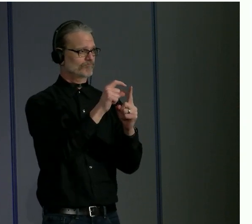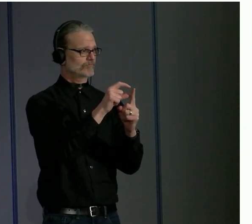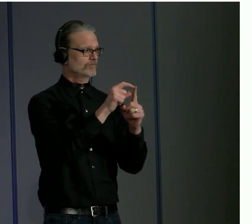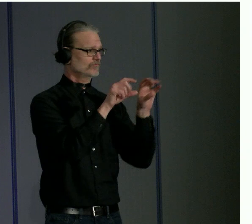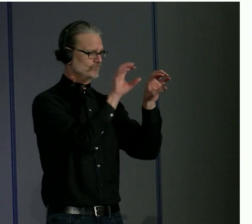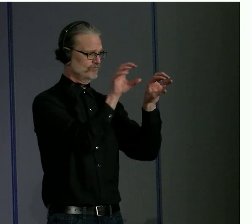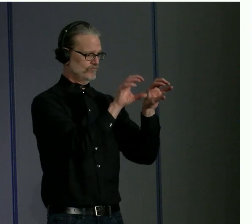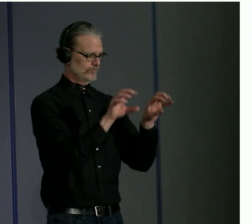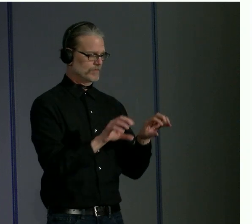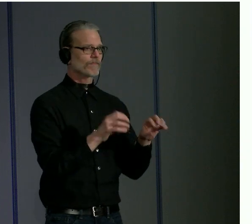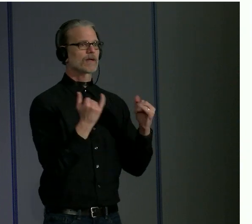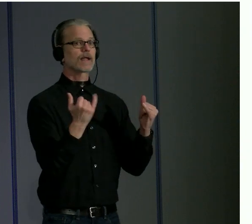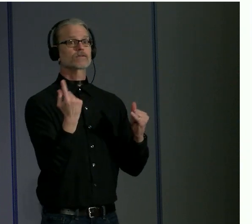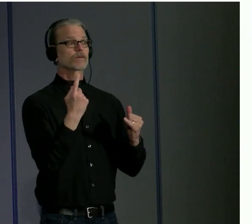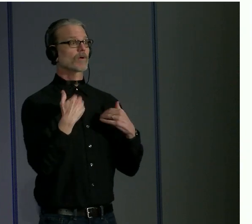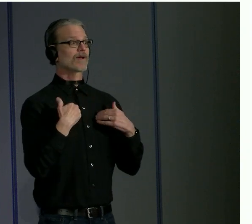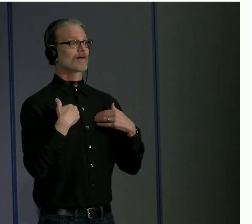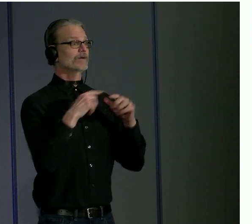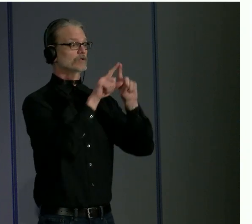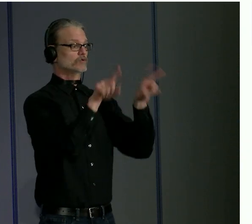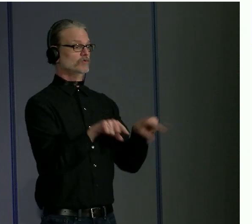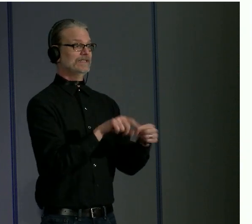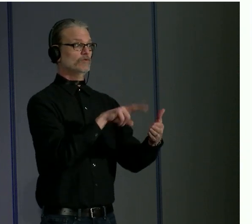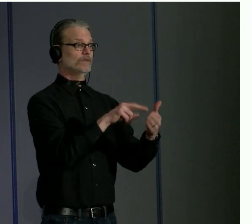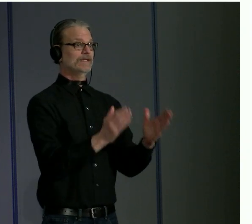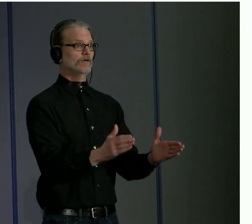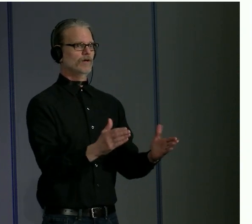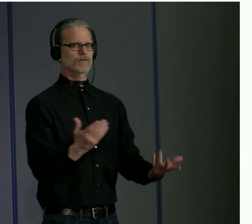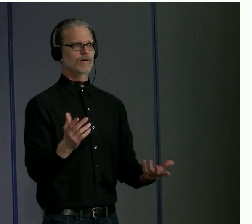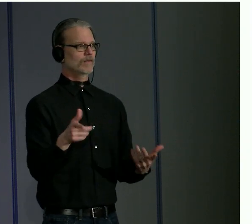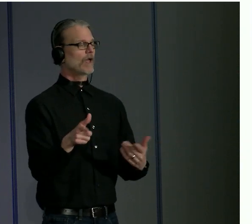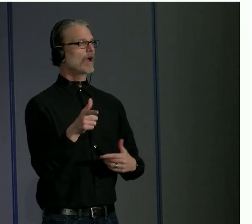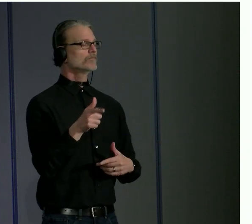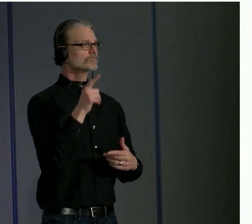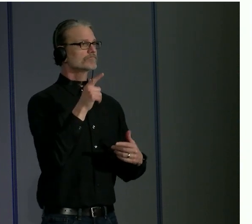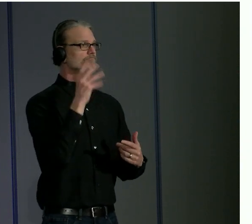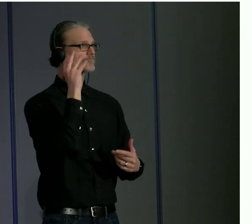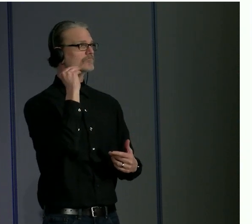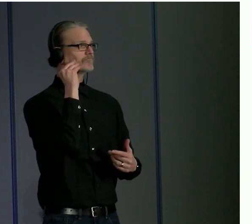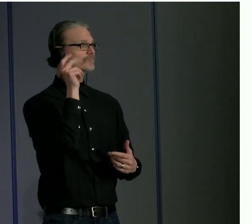who's using a screen reader, it's a great experience. But for someone with low-vision,